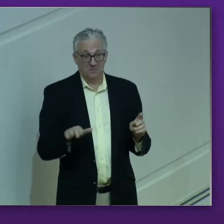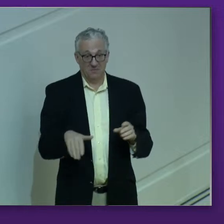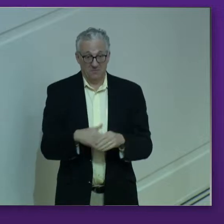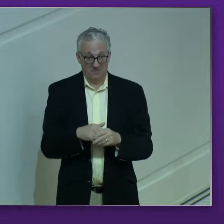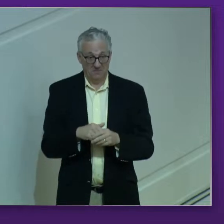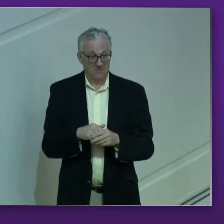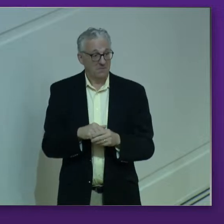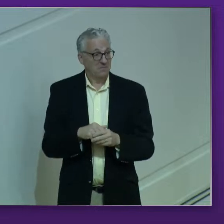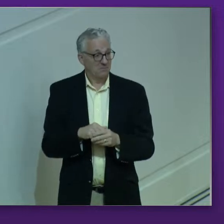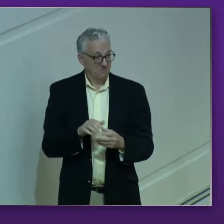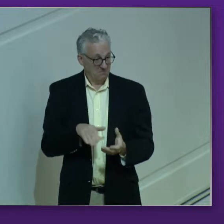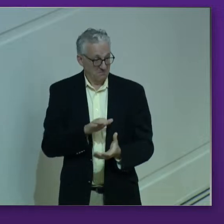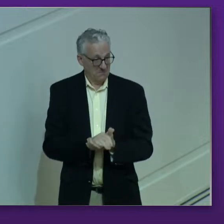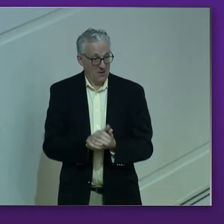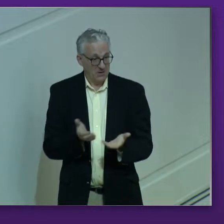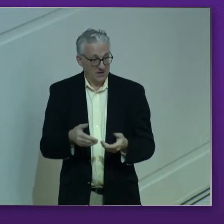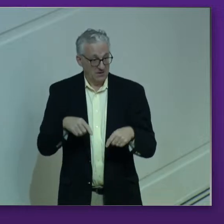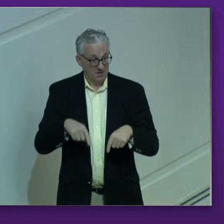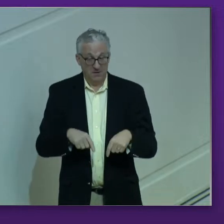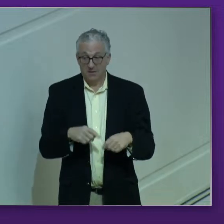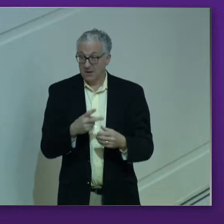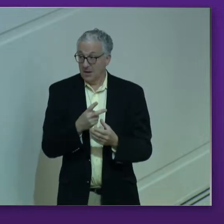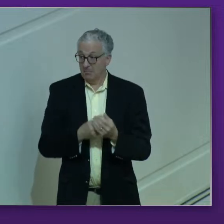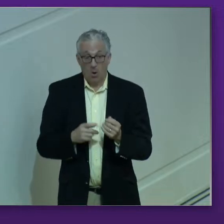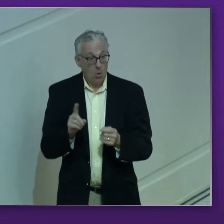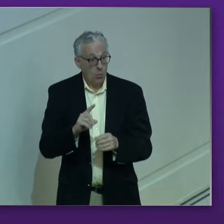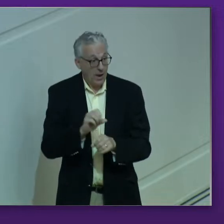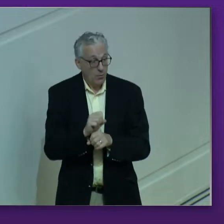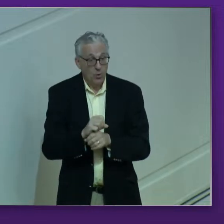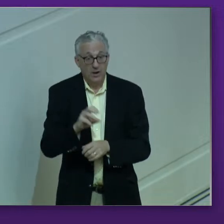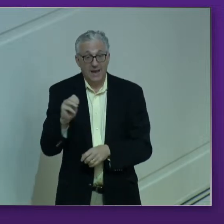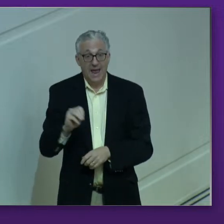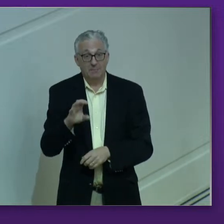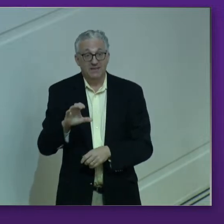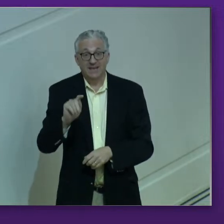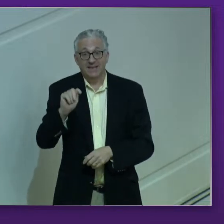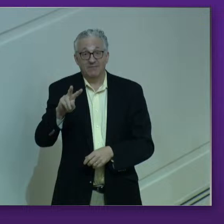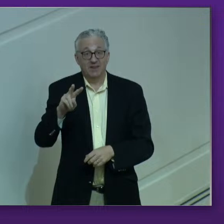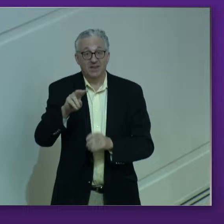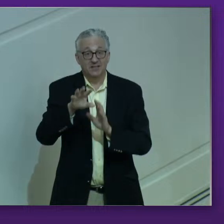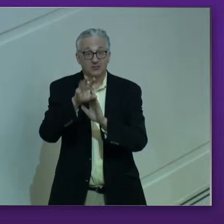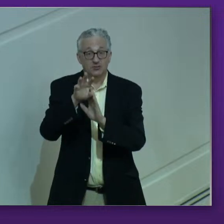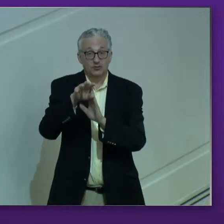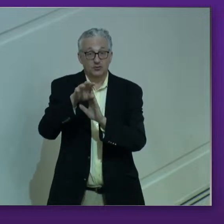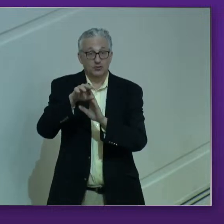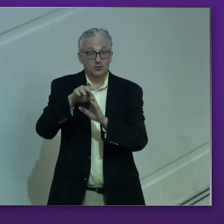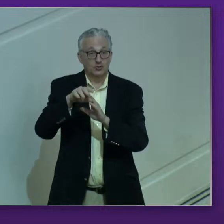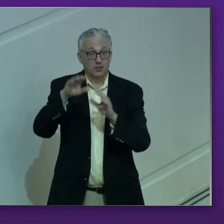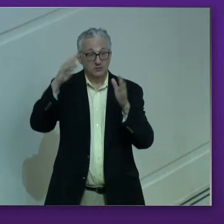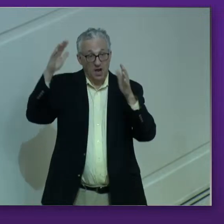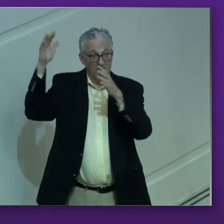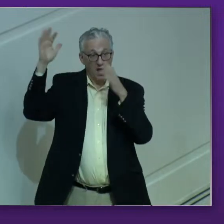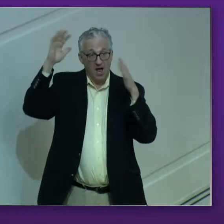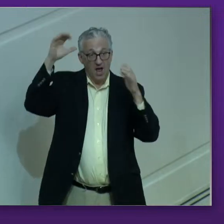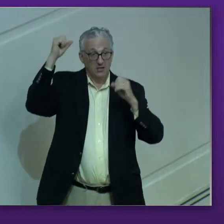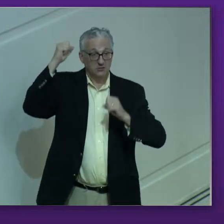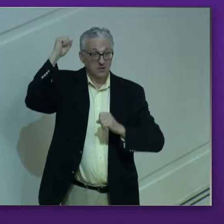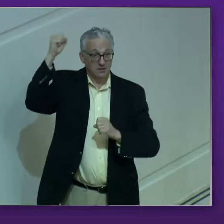EMPLOYS JUST THIS PAST YEAR. 2 MC STAFF MEMBERS MET AT THE